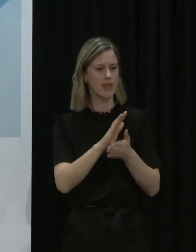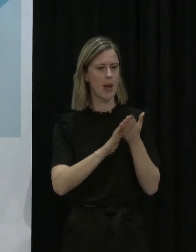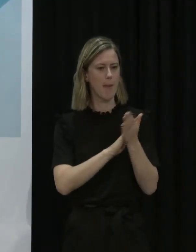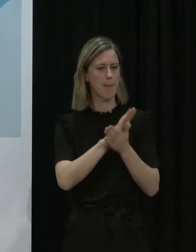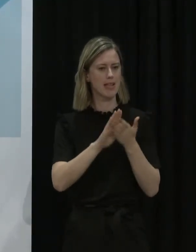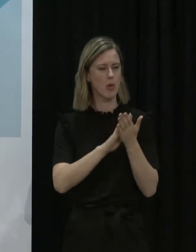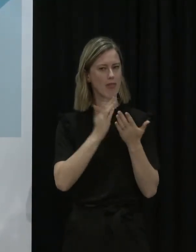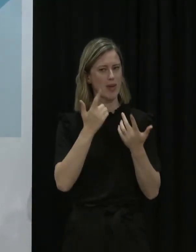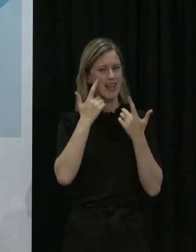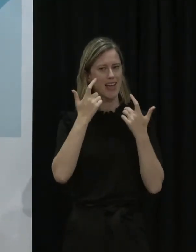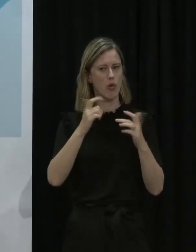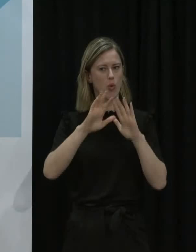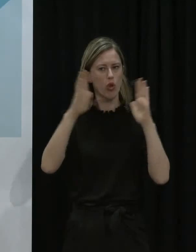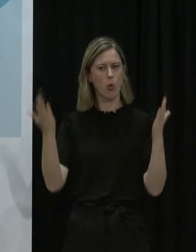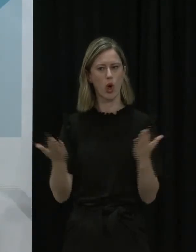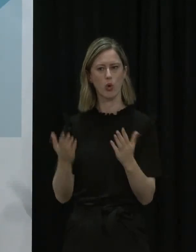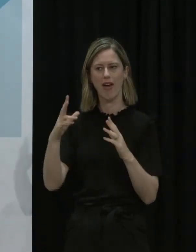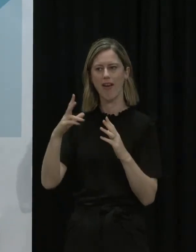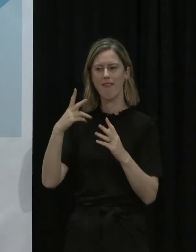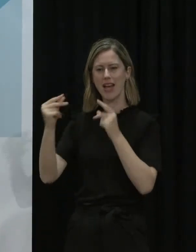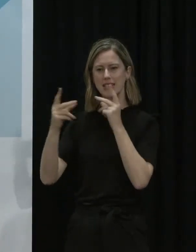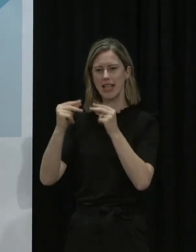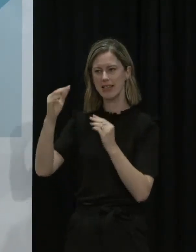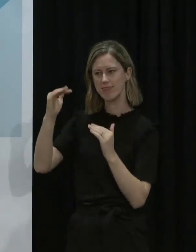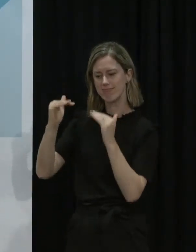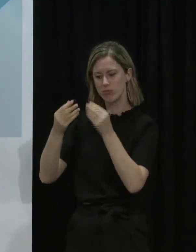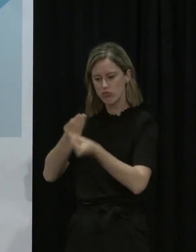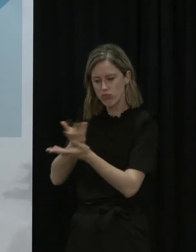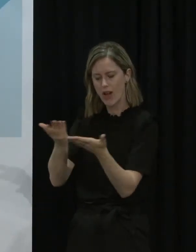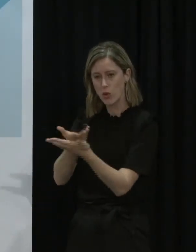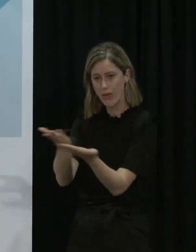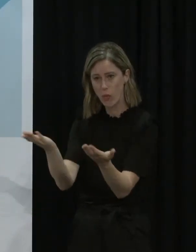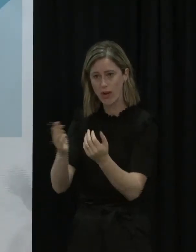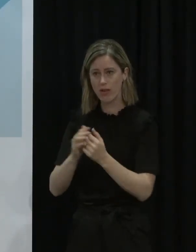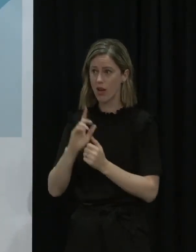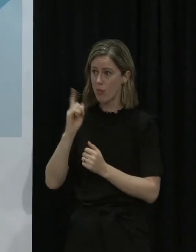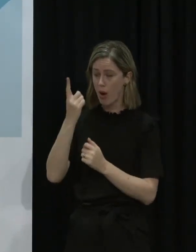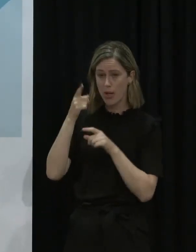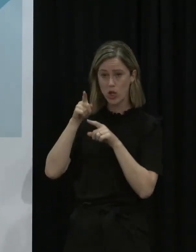Does the sort of American Omicron variant underscore the